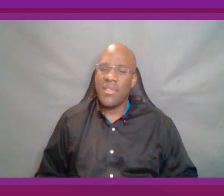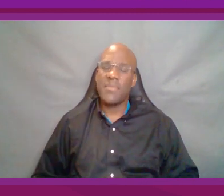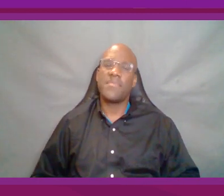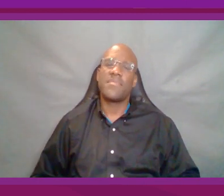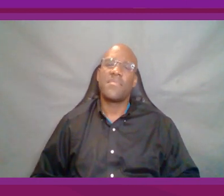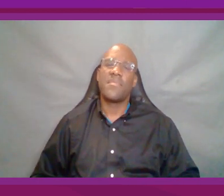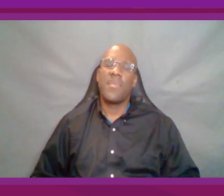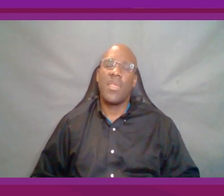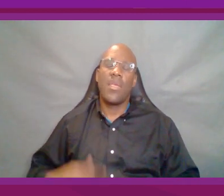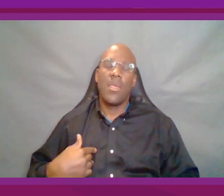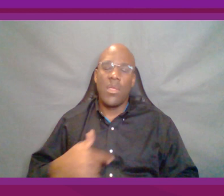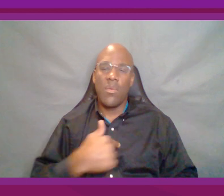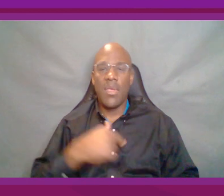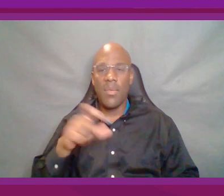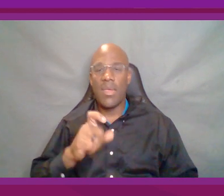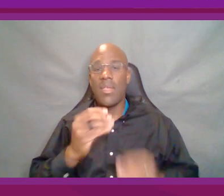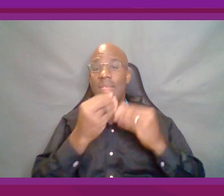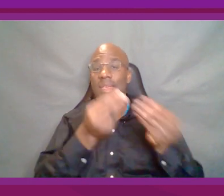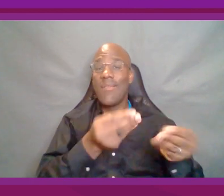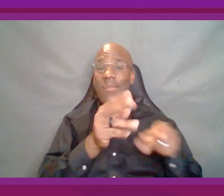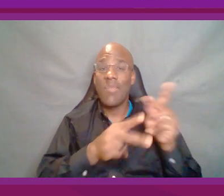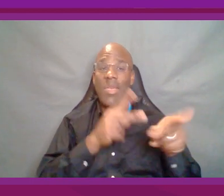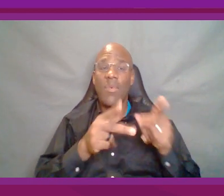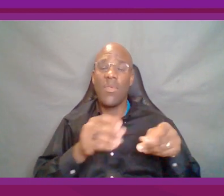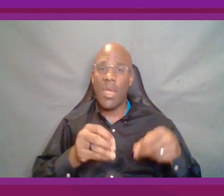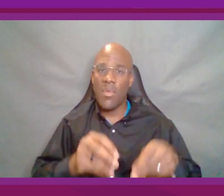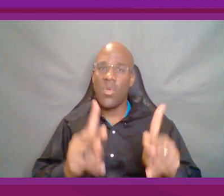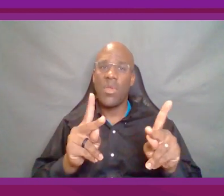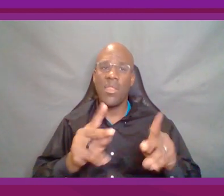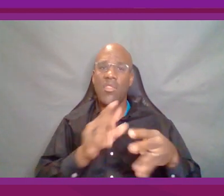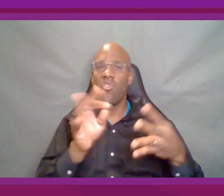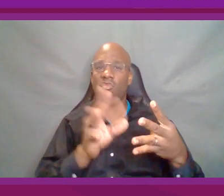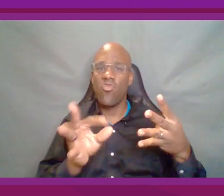and so we have to be able to give people the opportunity to make the choices that work for